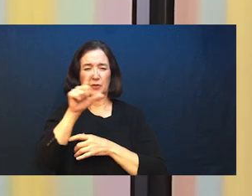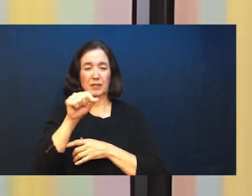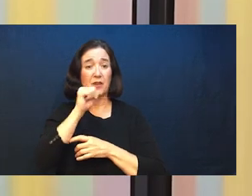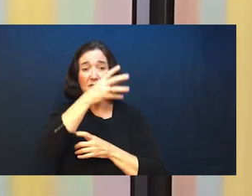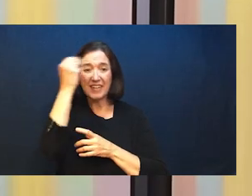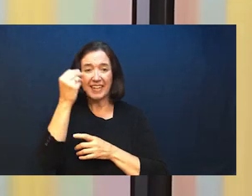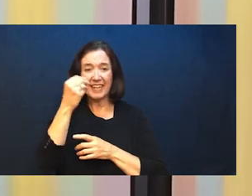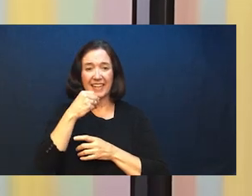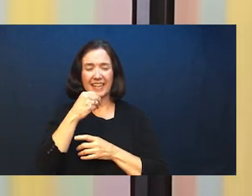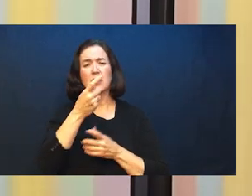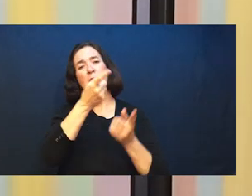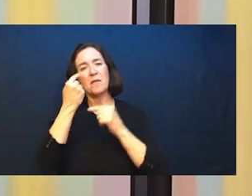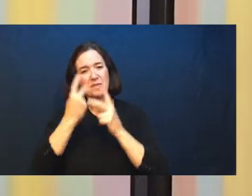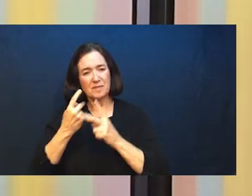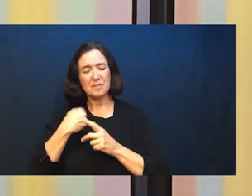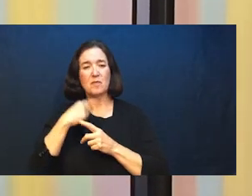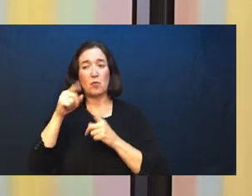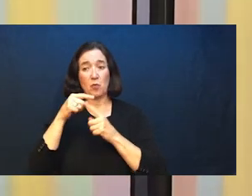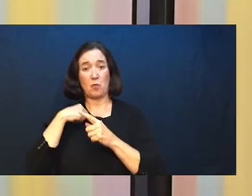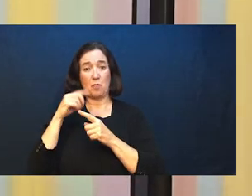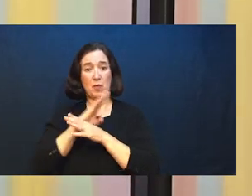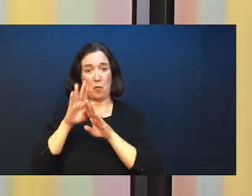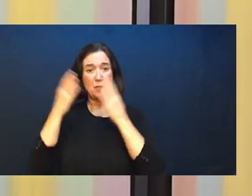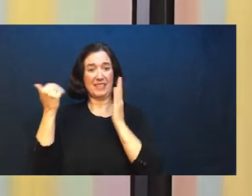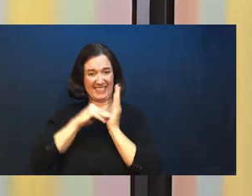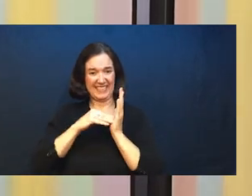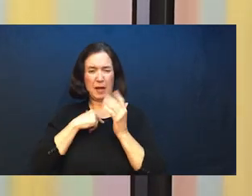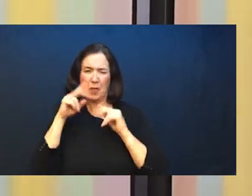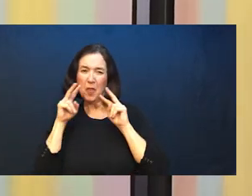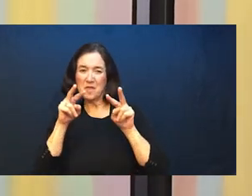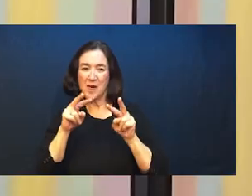and don't forget to come see us when we're all back in business. I'll be looking for ya'.